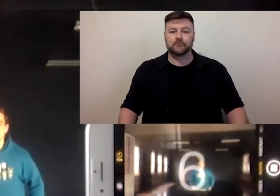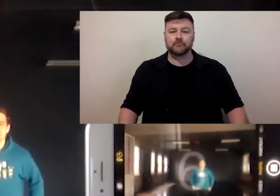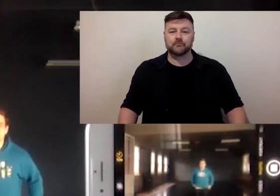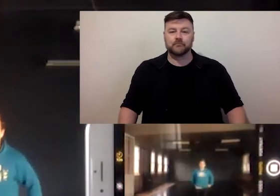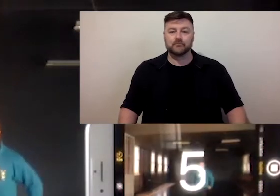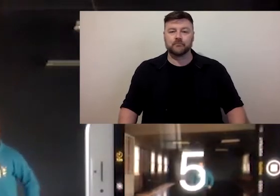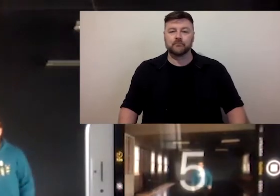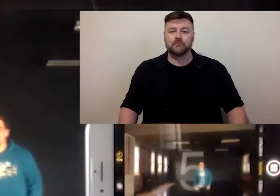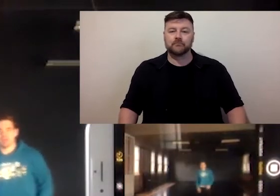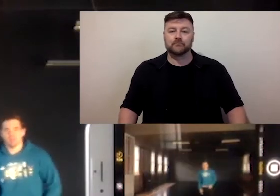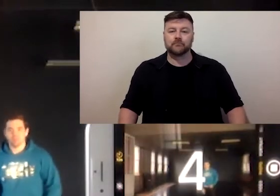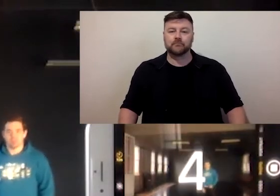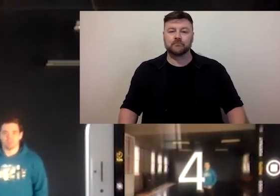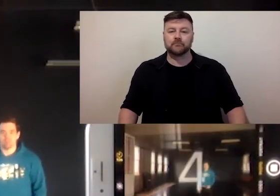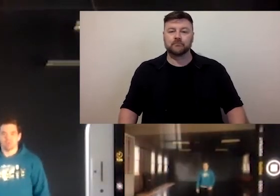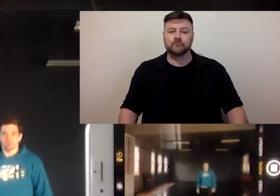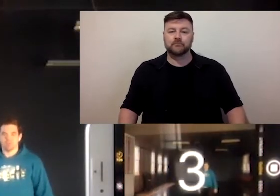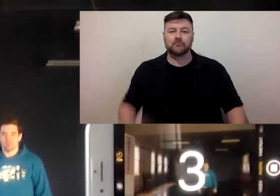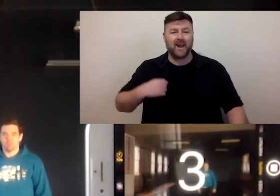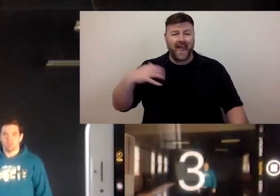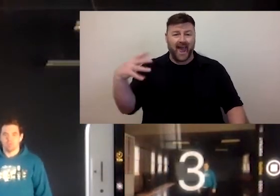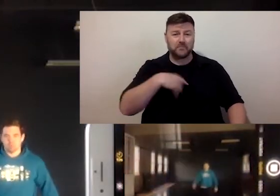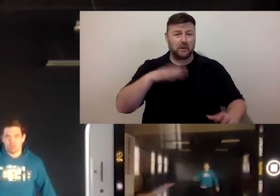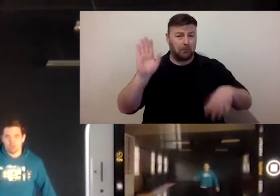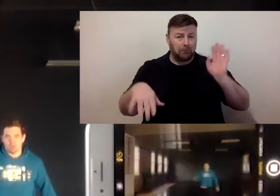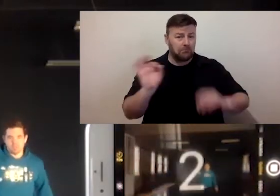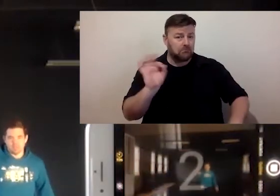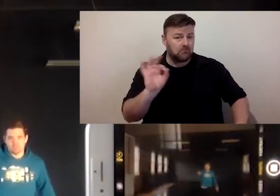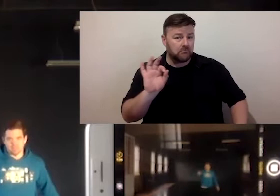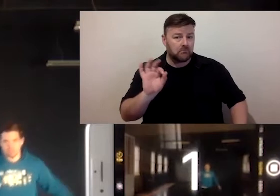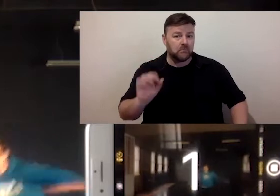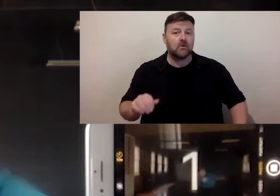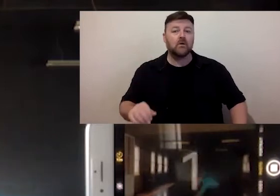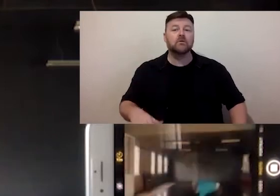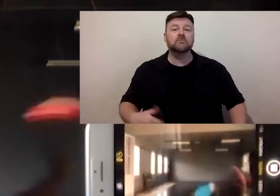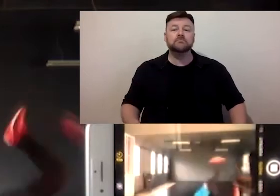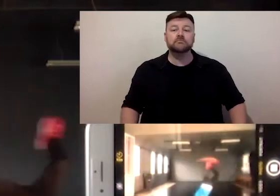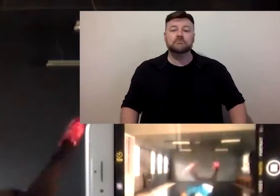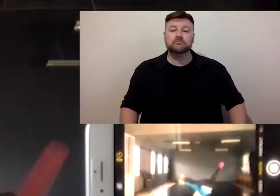It doesn't have to be an impressive move. But upside-down is usually